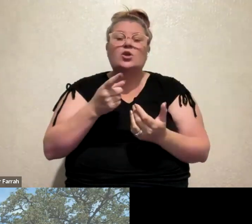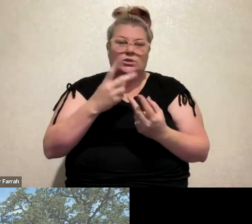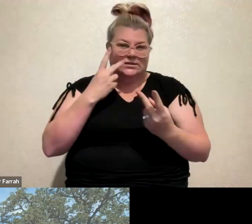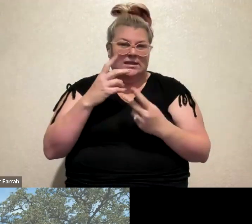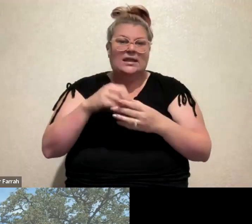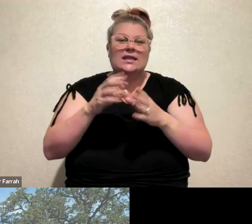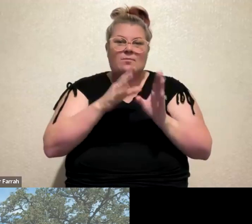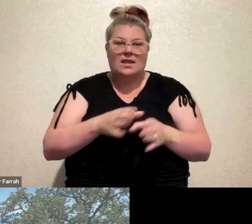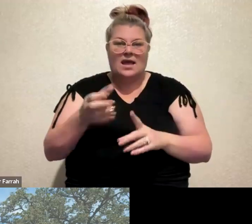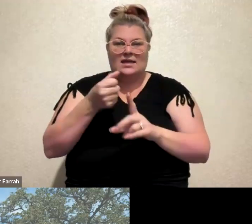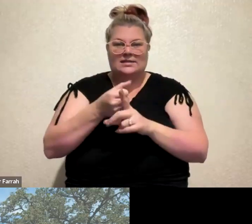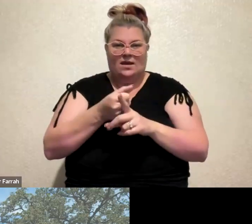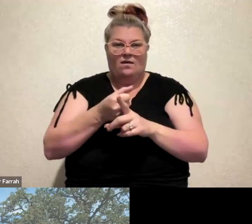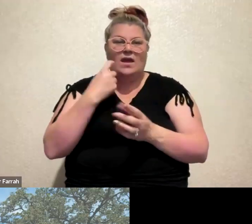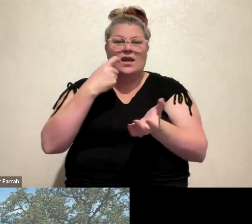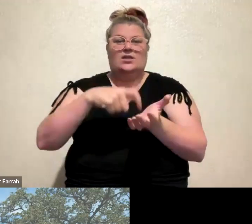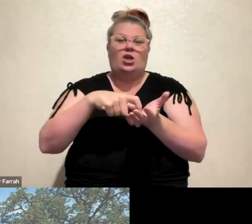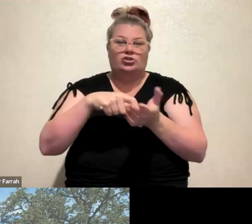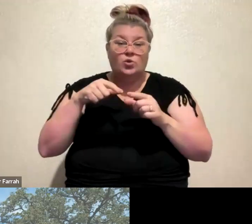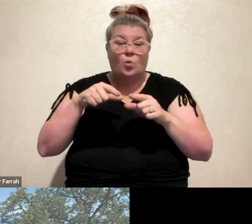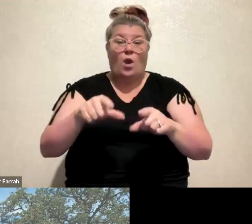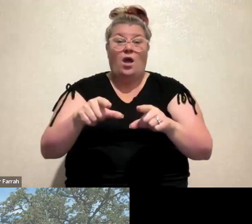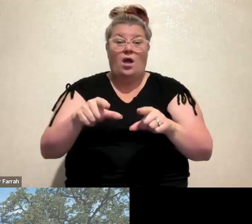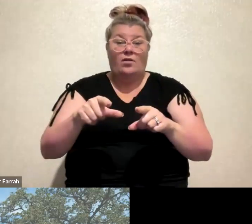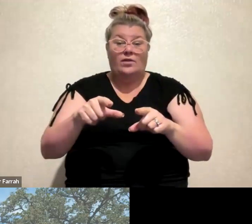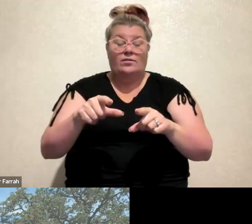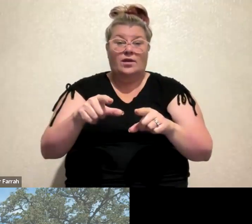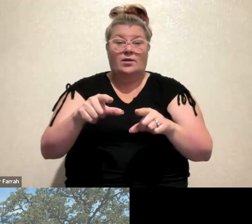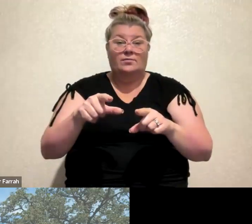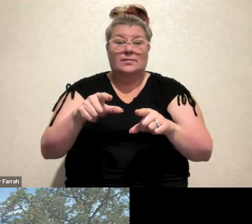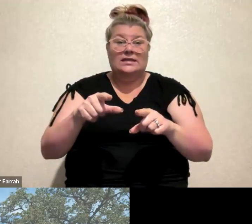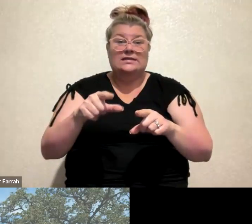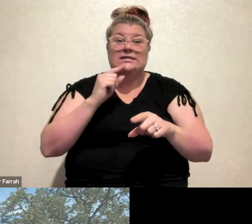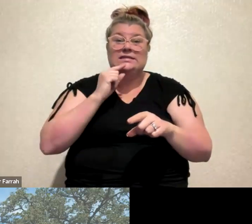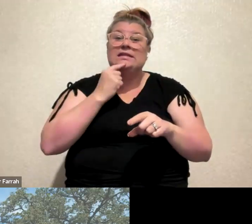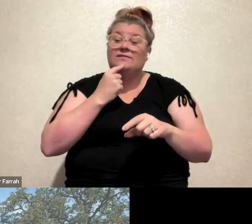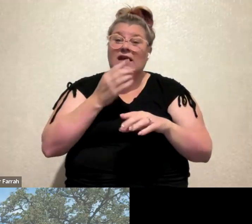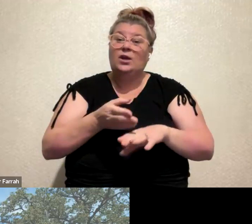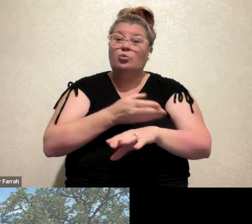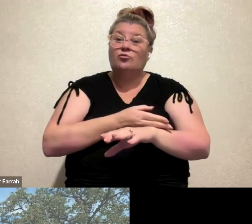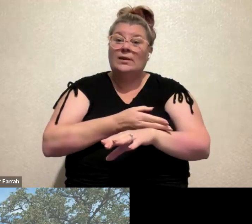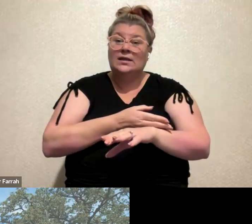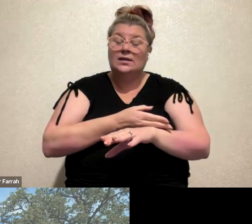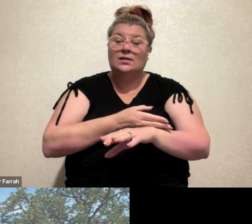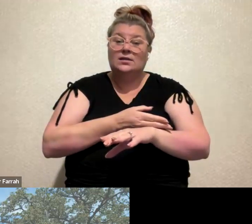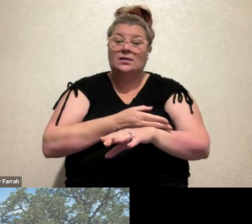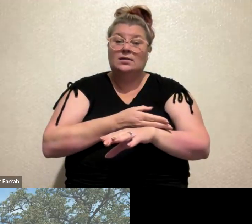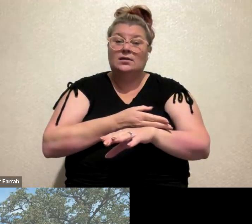itself, it acknowledges that while there's been significant improvement and broadband mapping